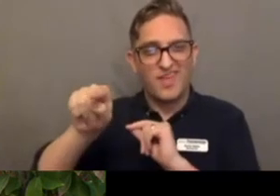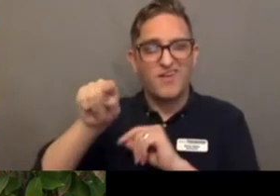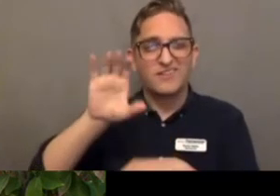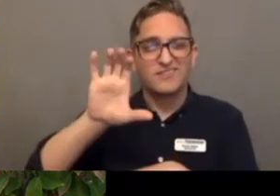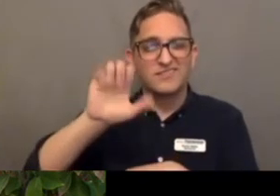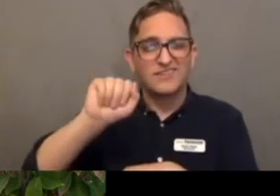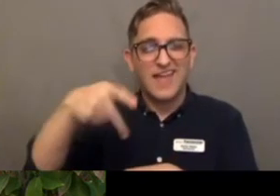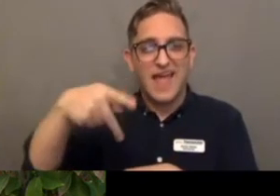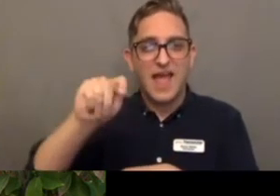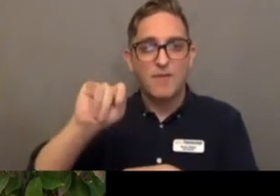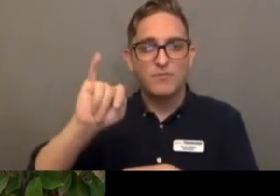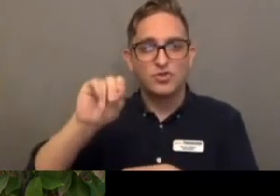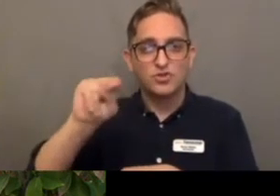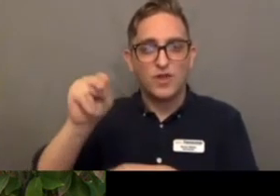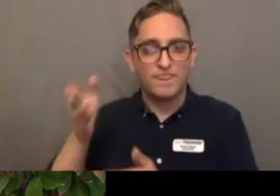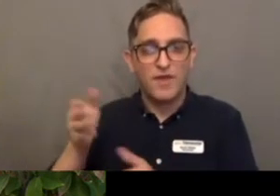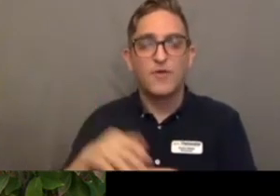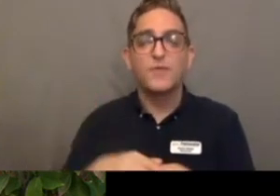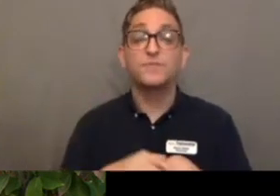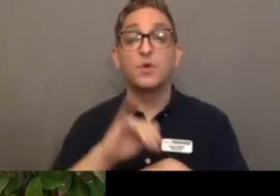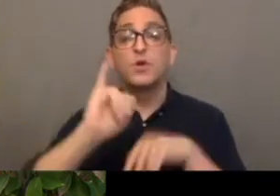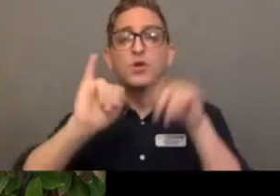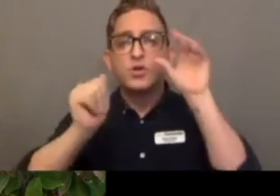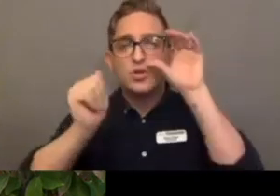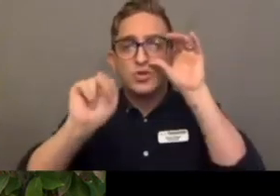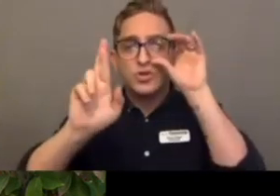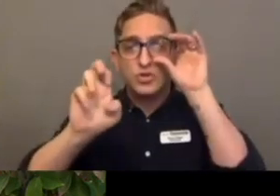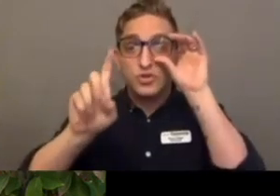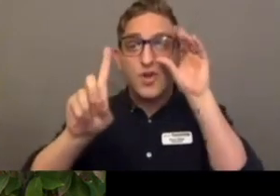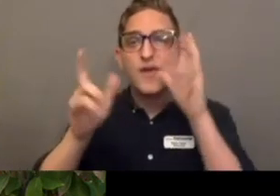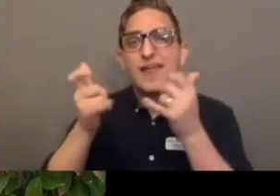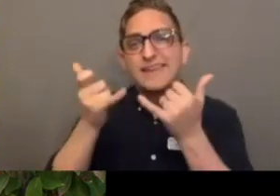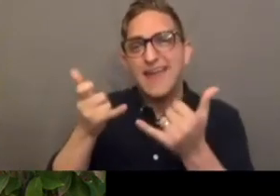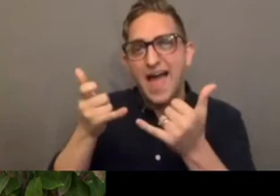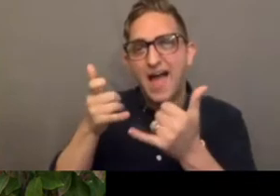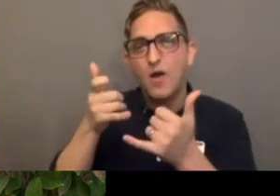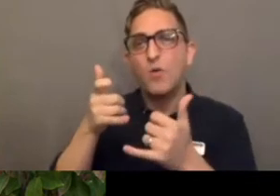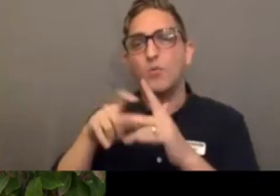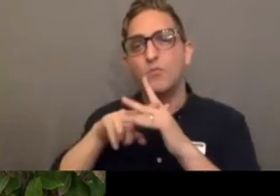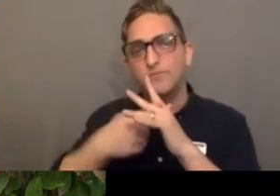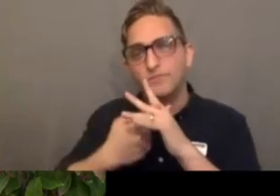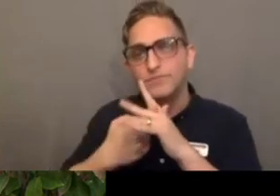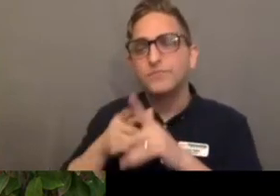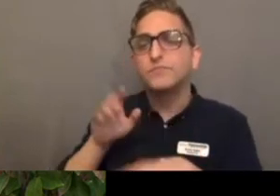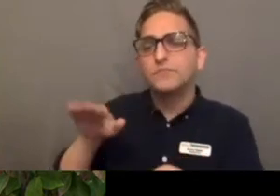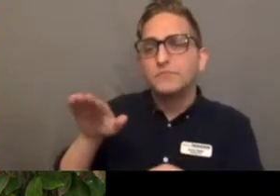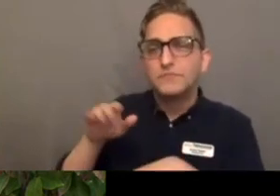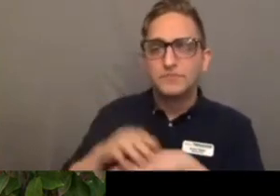Jared, we're going to start off right now, how does ‑‑ one question we've had is